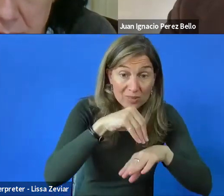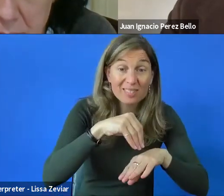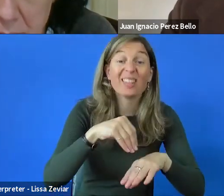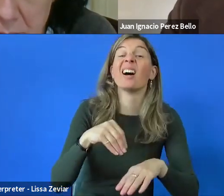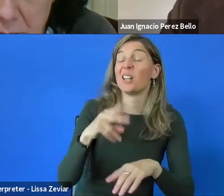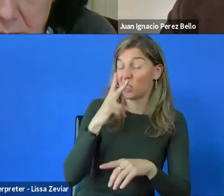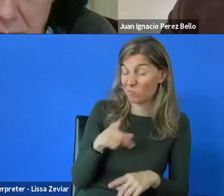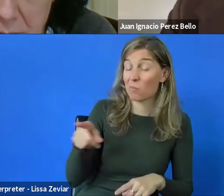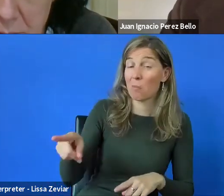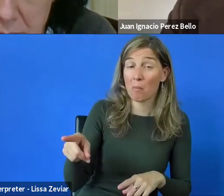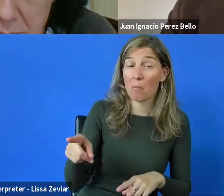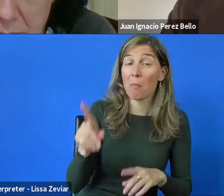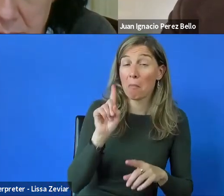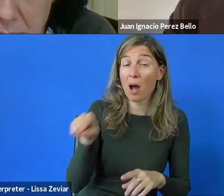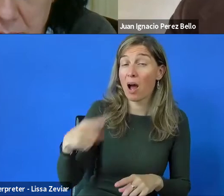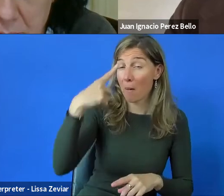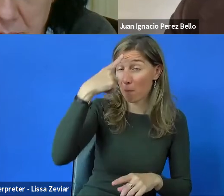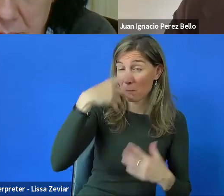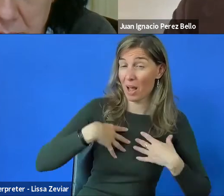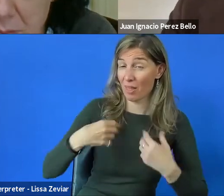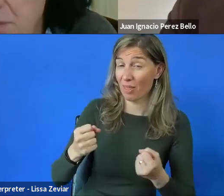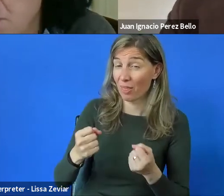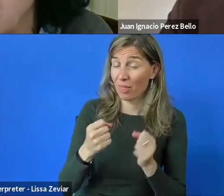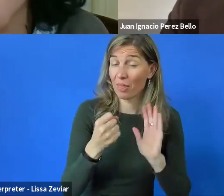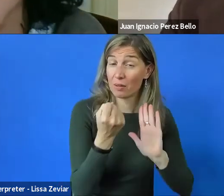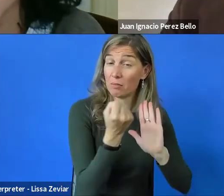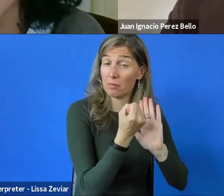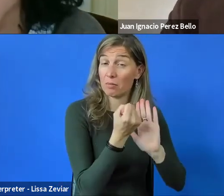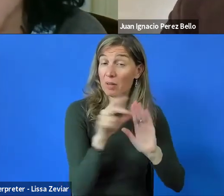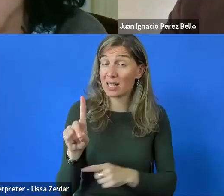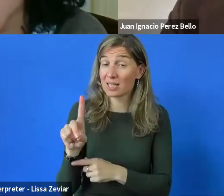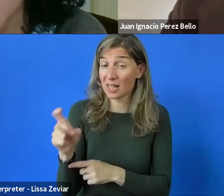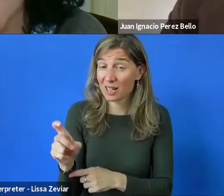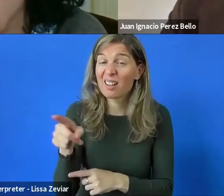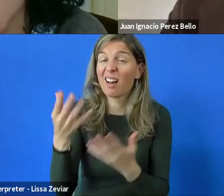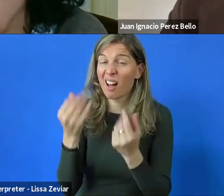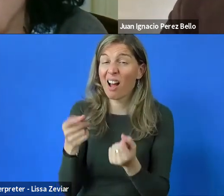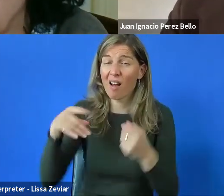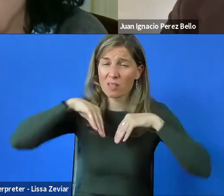and then she was diagnosed with depression with psychotic features